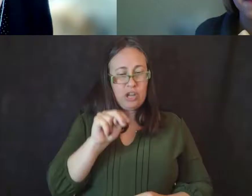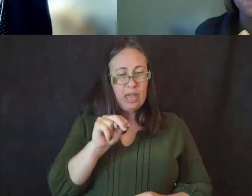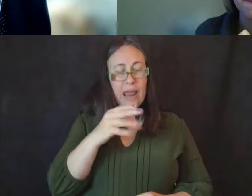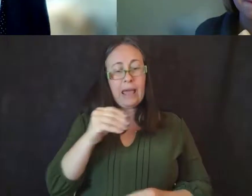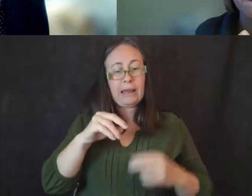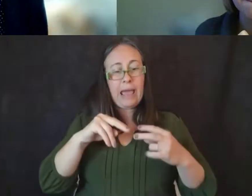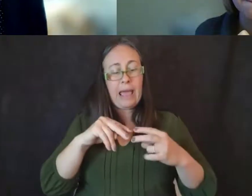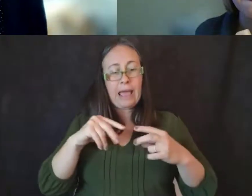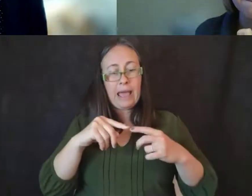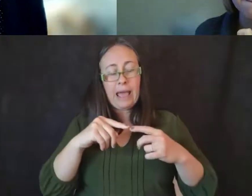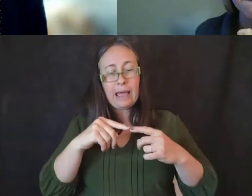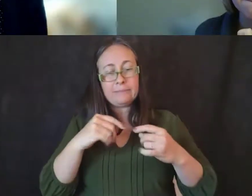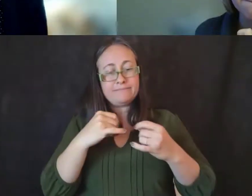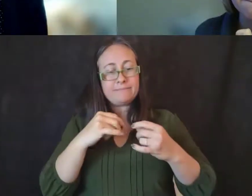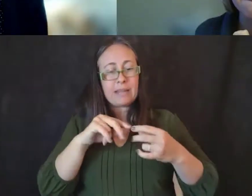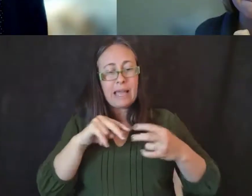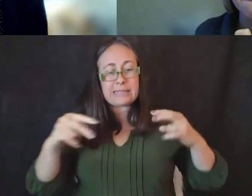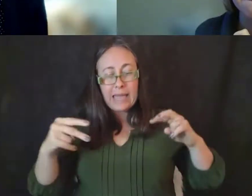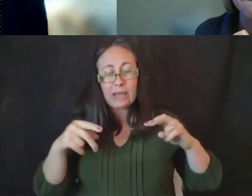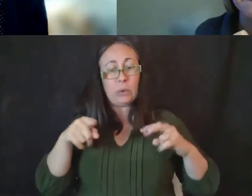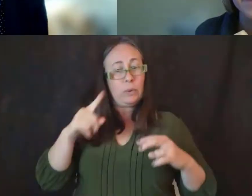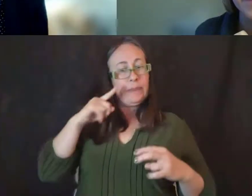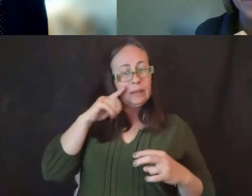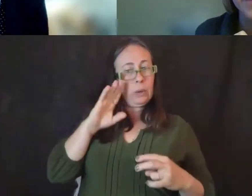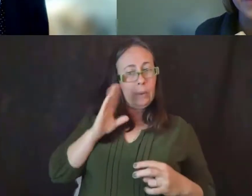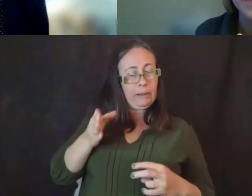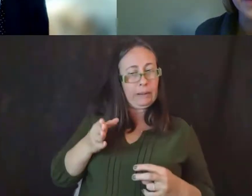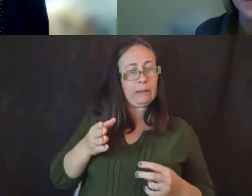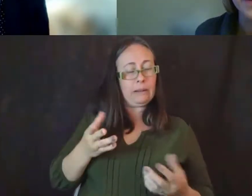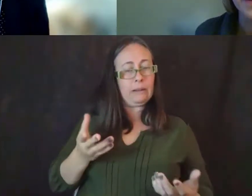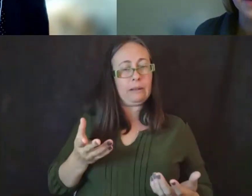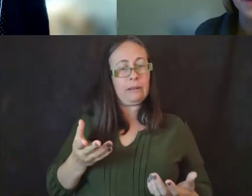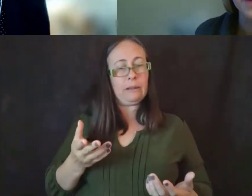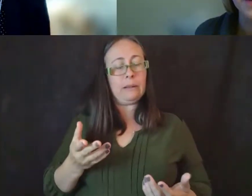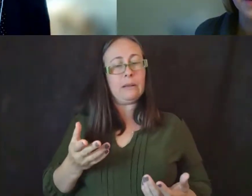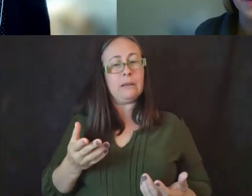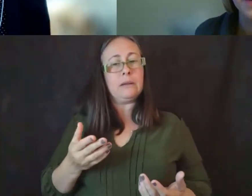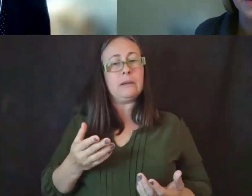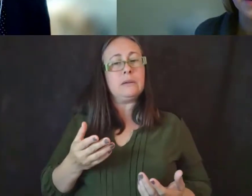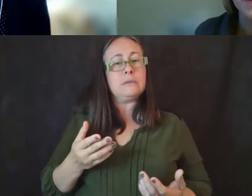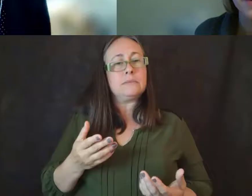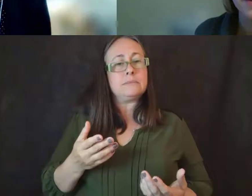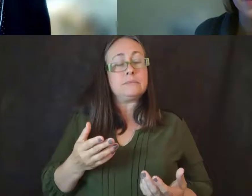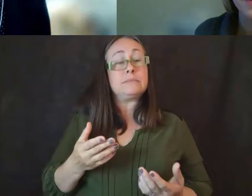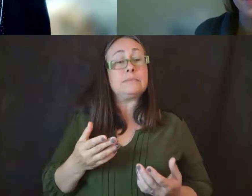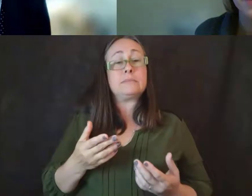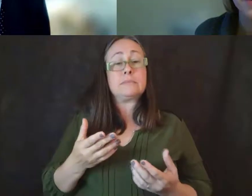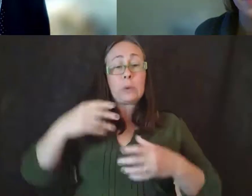So those are the kinds of things we really are concerned about is, again, even if it comes from the company,